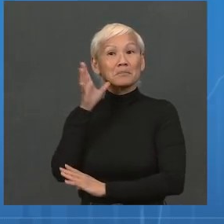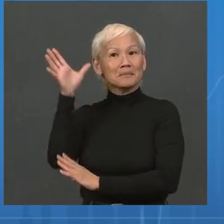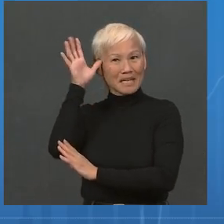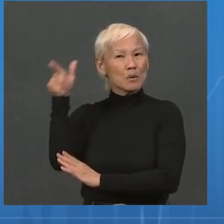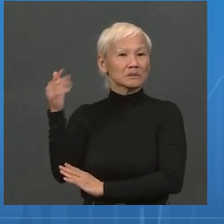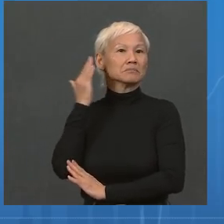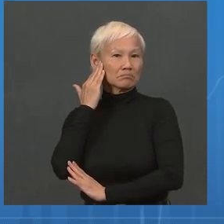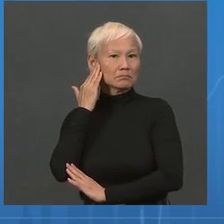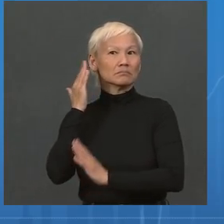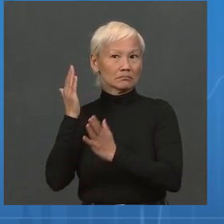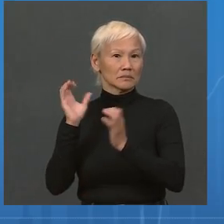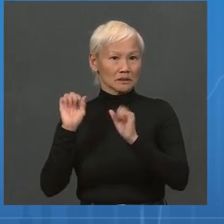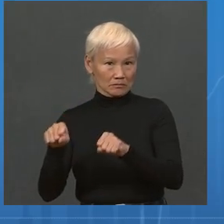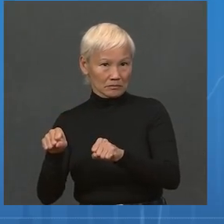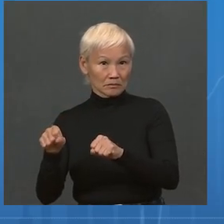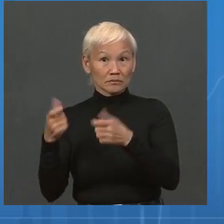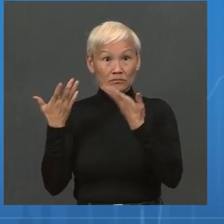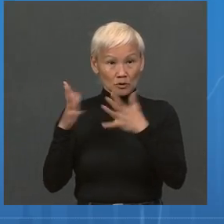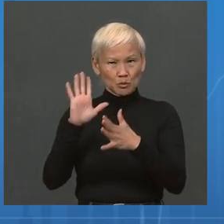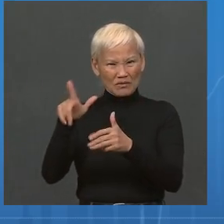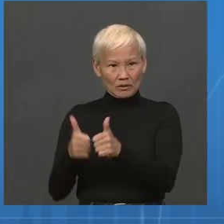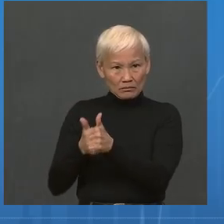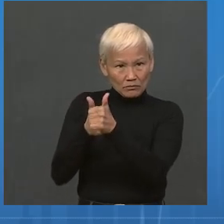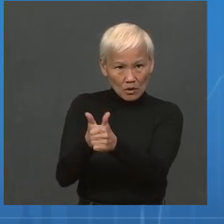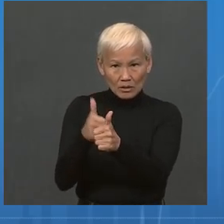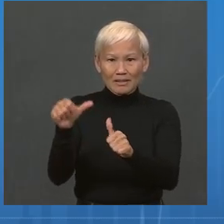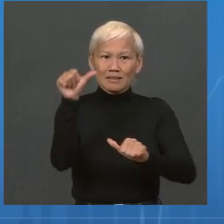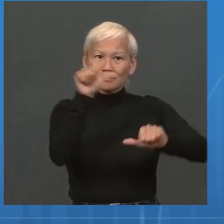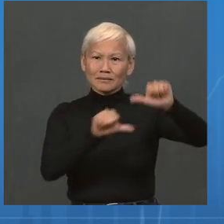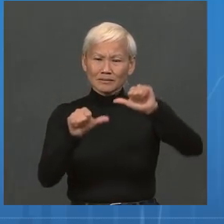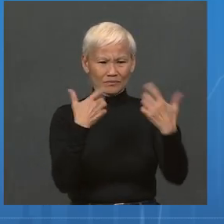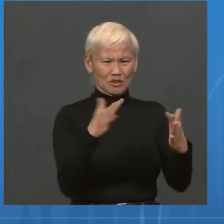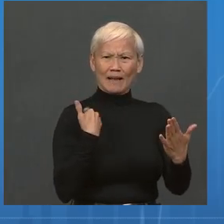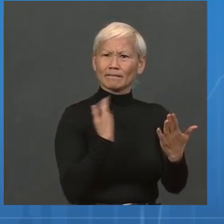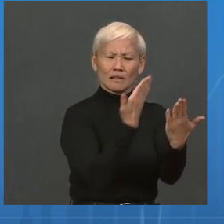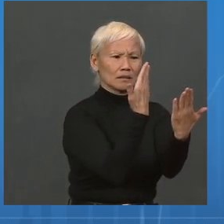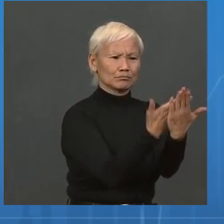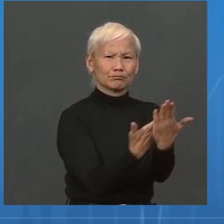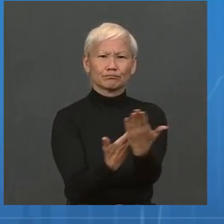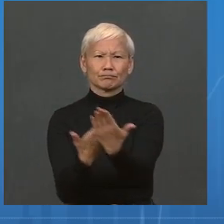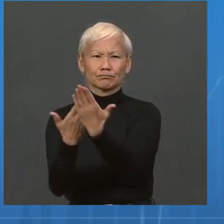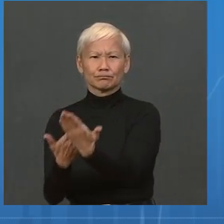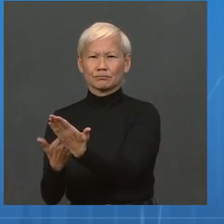We have followed the scientific process. We have done our due diligence.